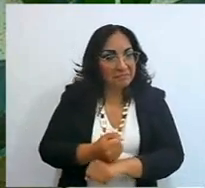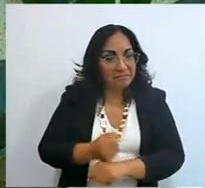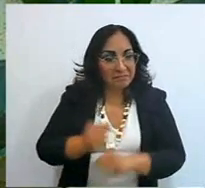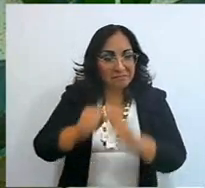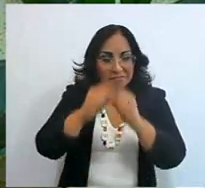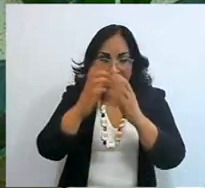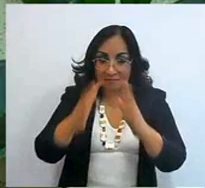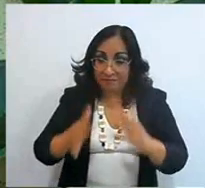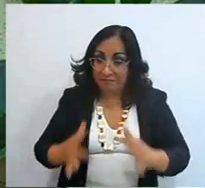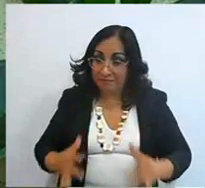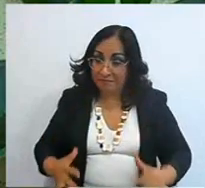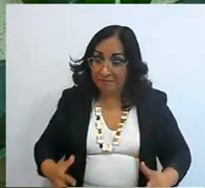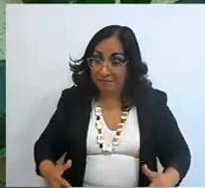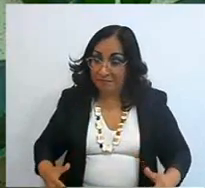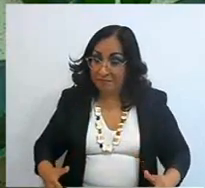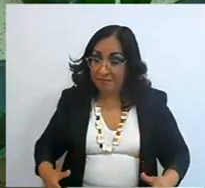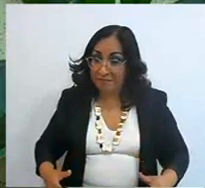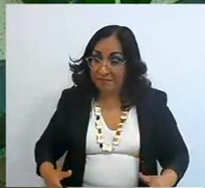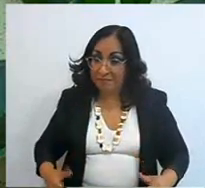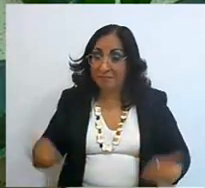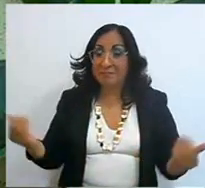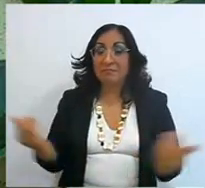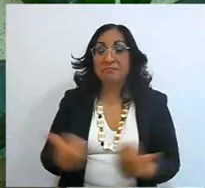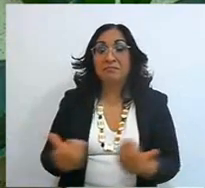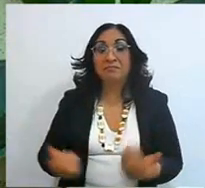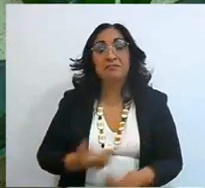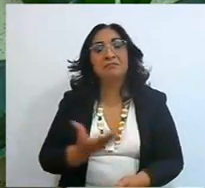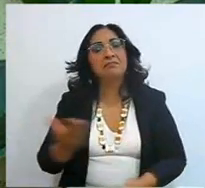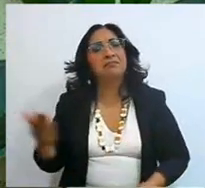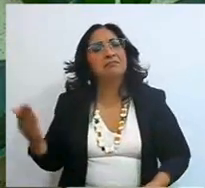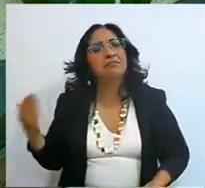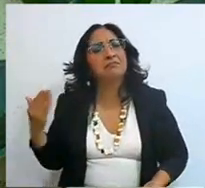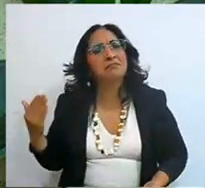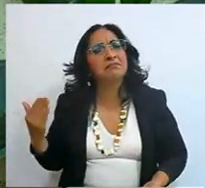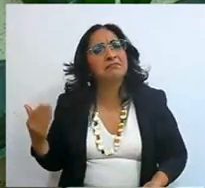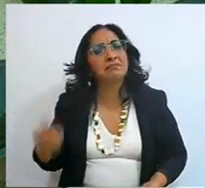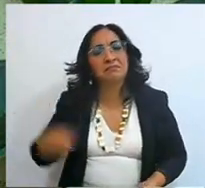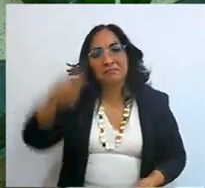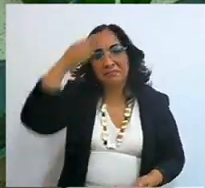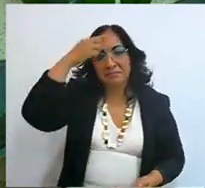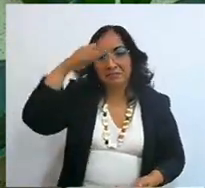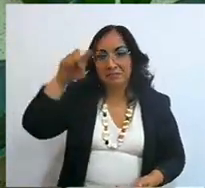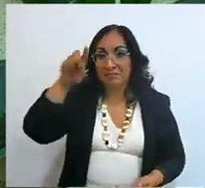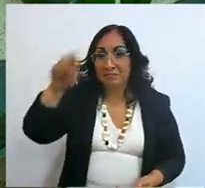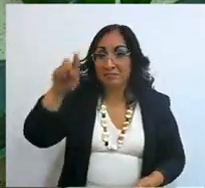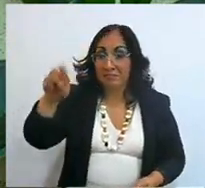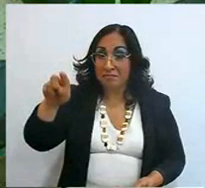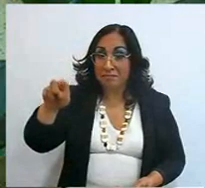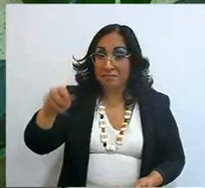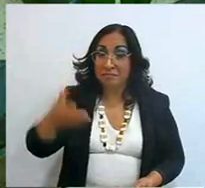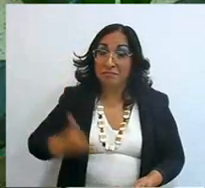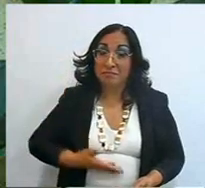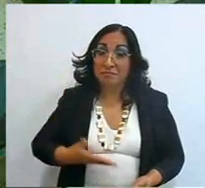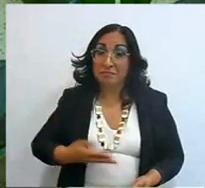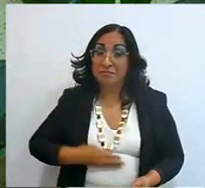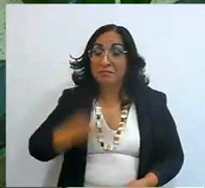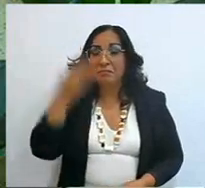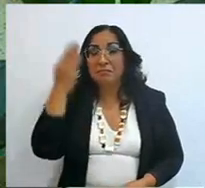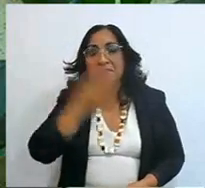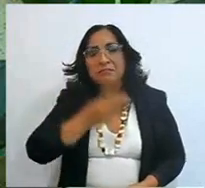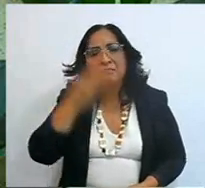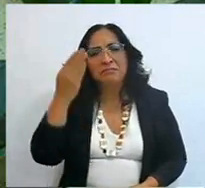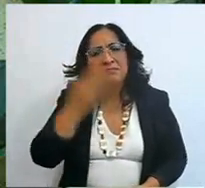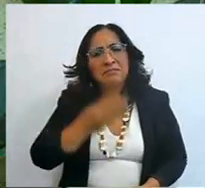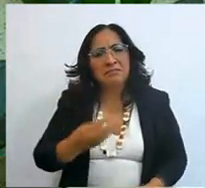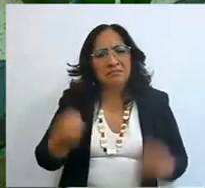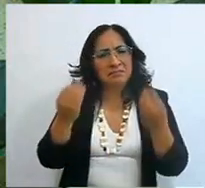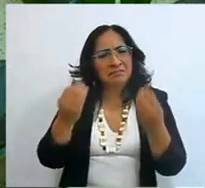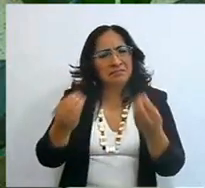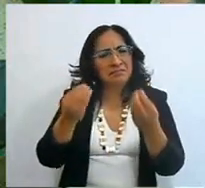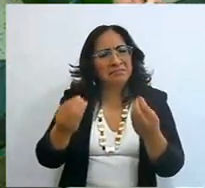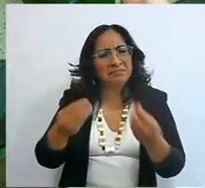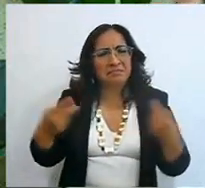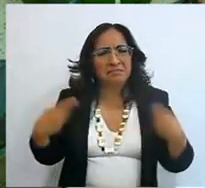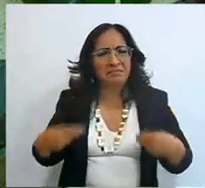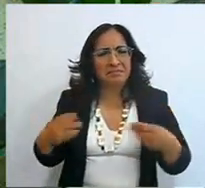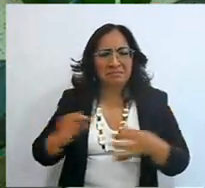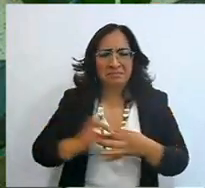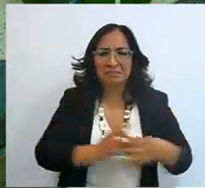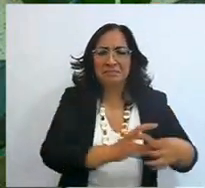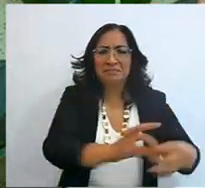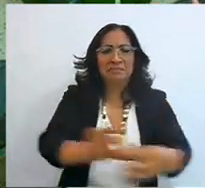so that these letters could all reach you, the people who gathered years, the wise men who gathered the scrolls,